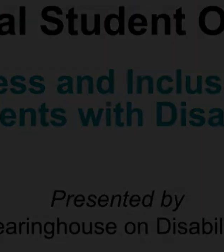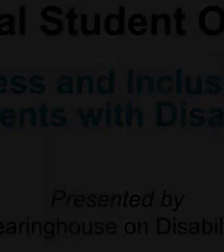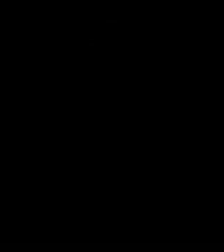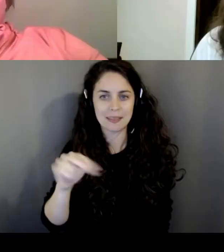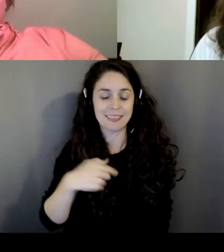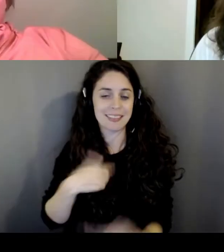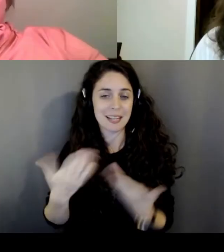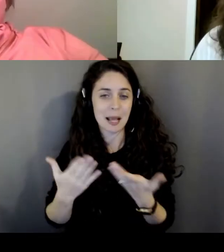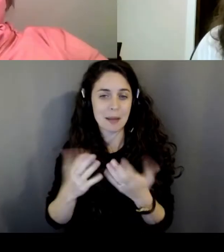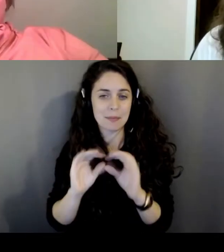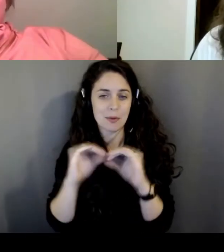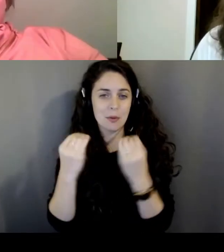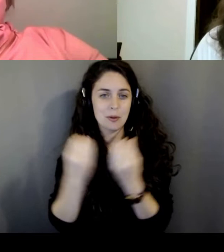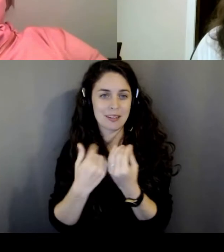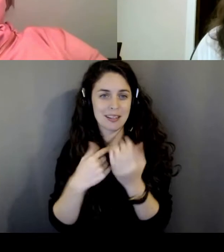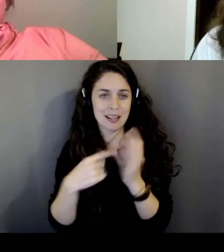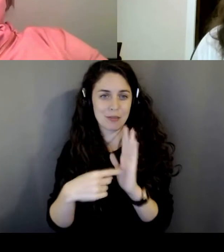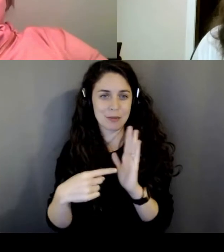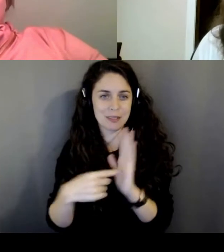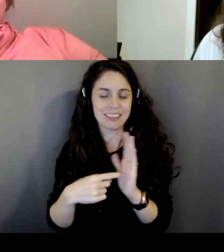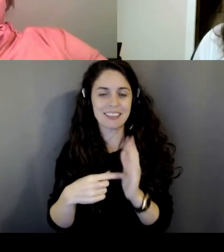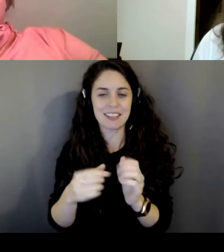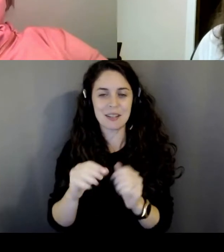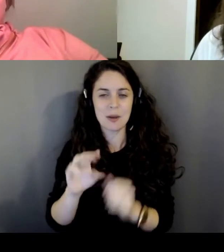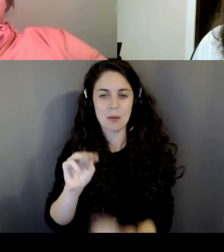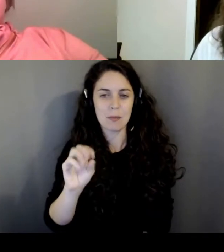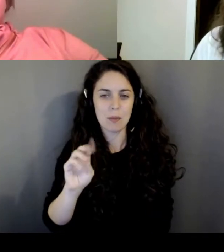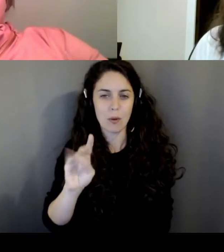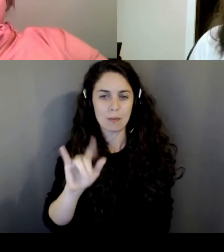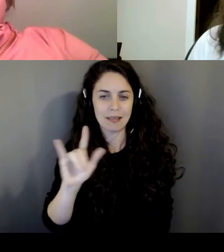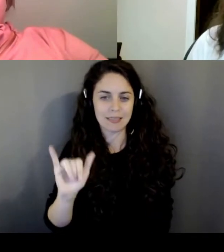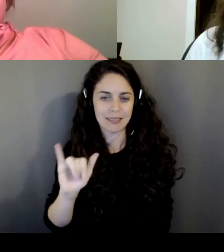My name is Ashley Holben and I'm presenting from Mobility International USA,